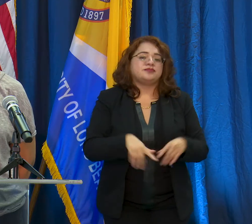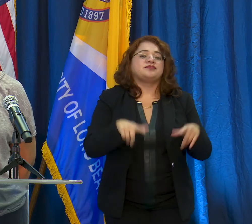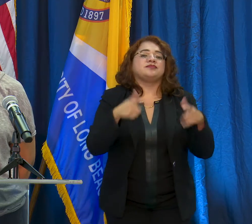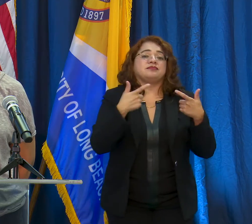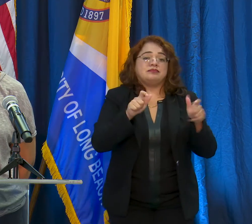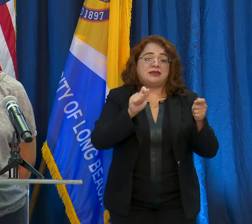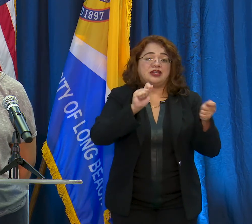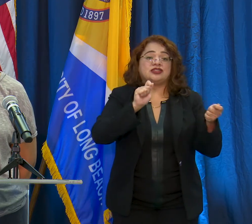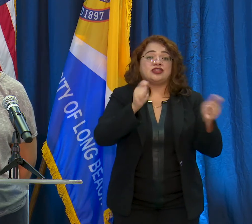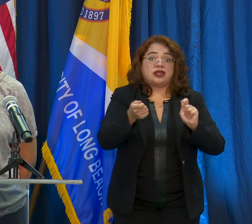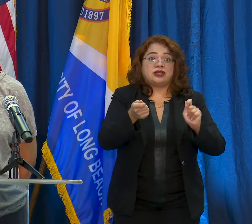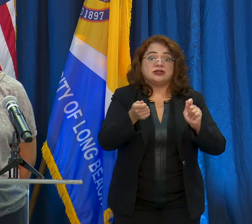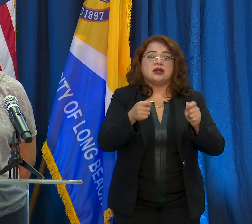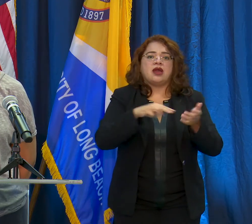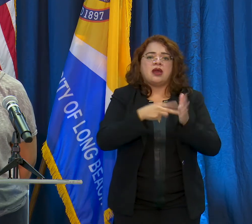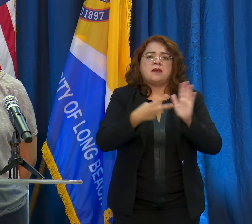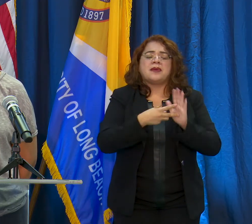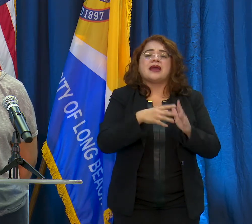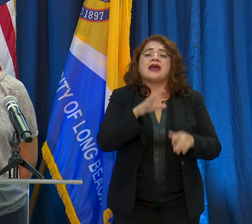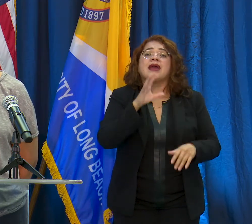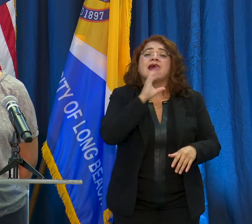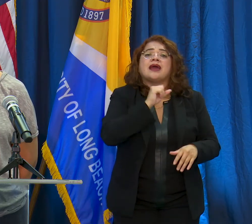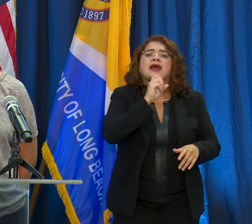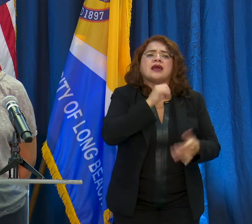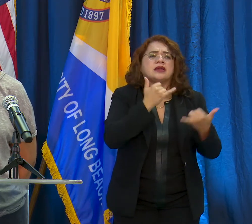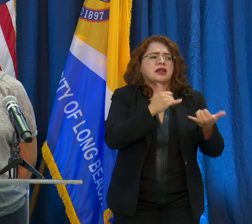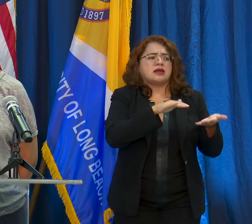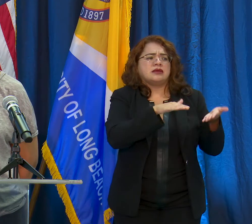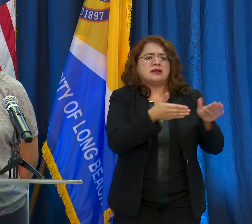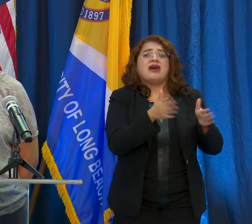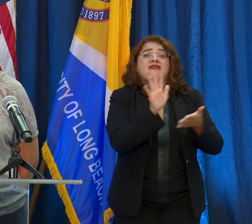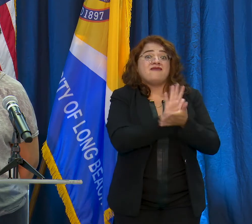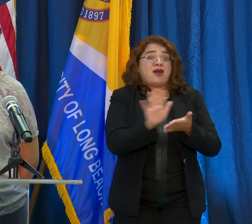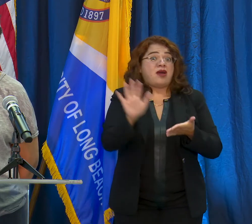our deaths to decline. While just 5 weeks ago the median age